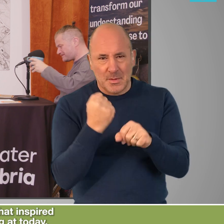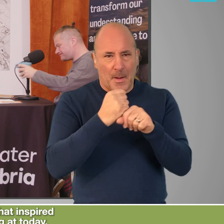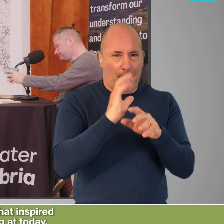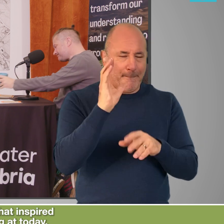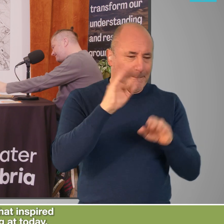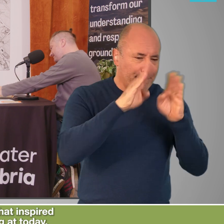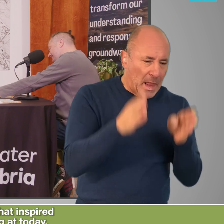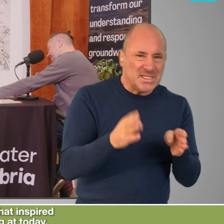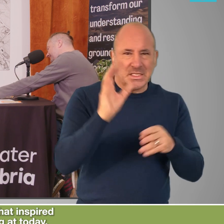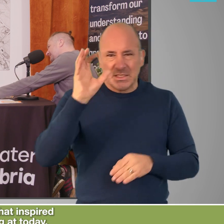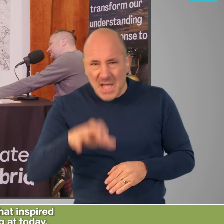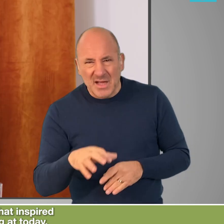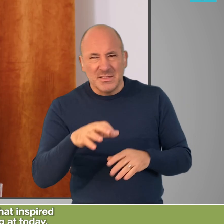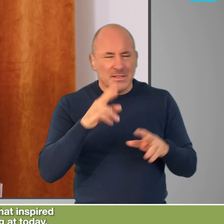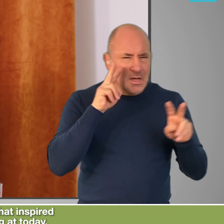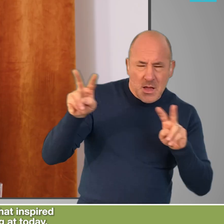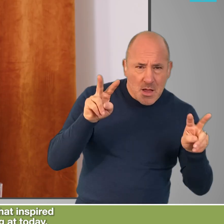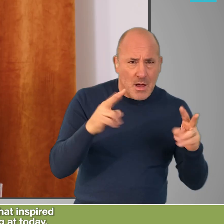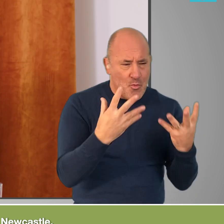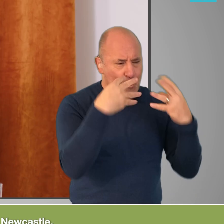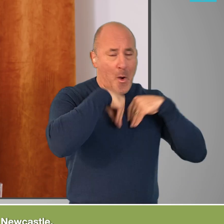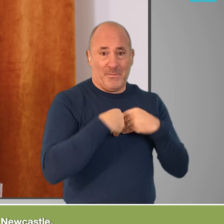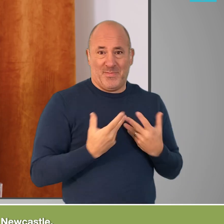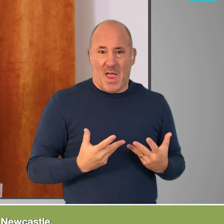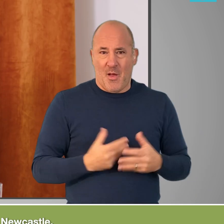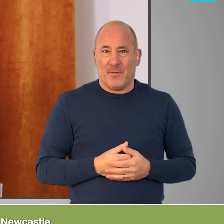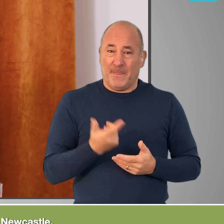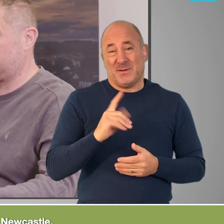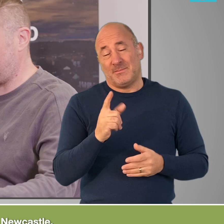buildings and sites that inspired what we are looking at today, which is Blue Green Newcastle.